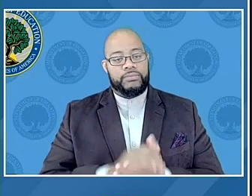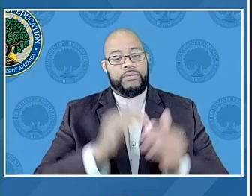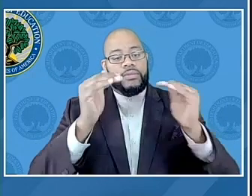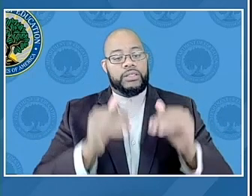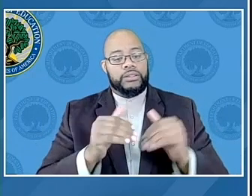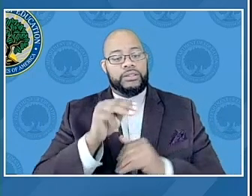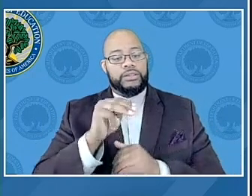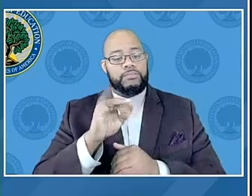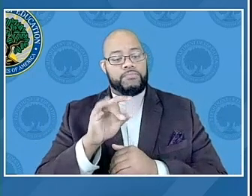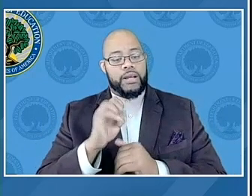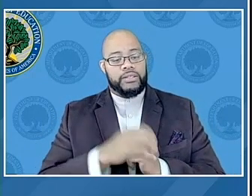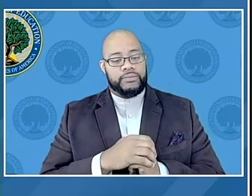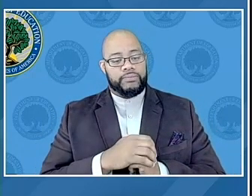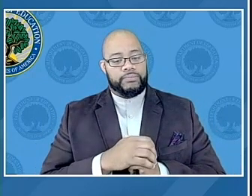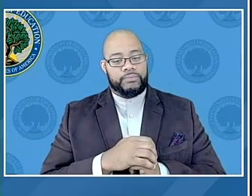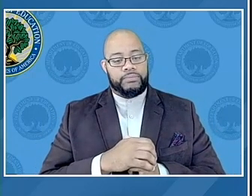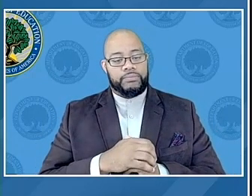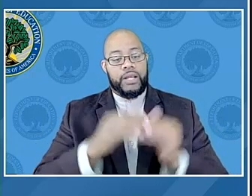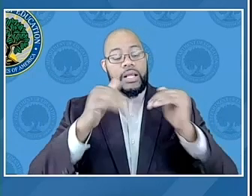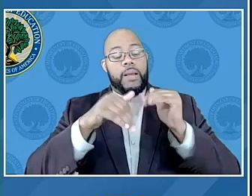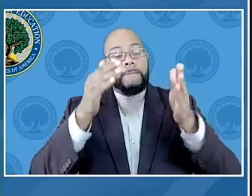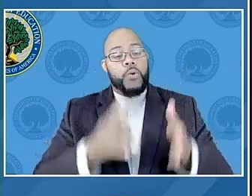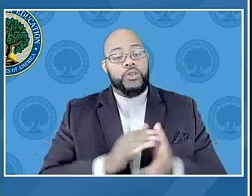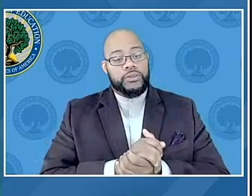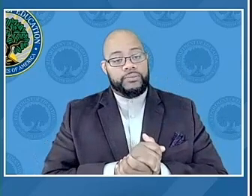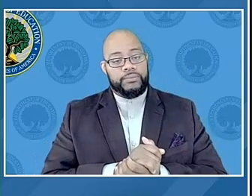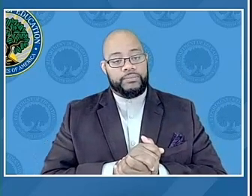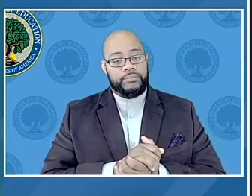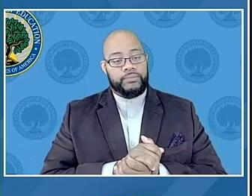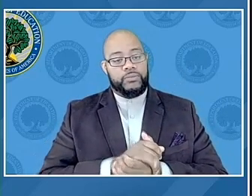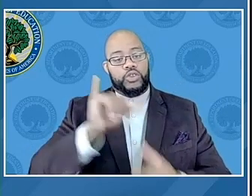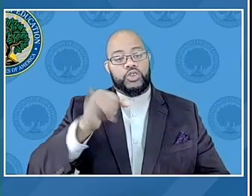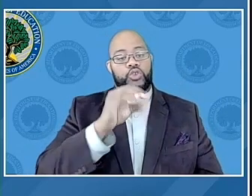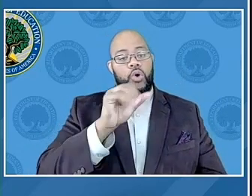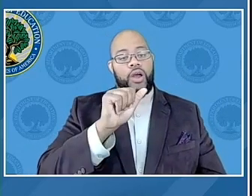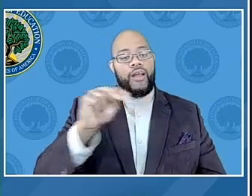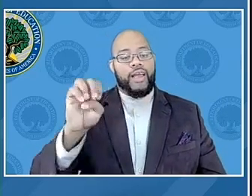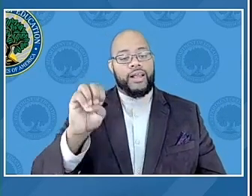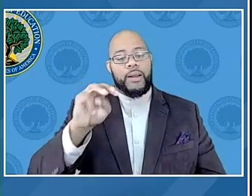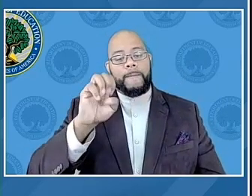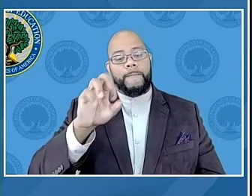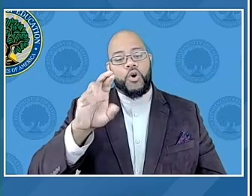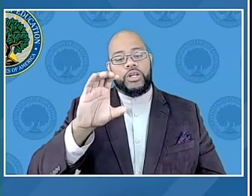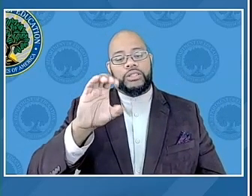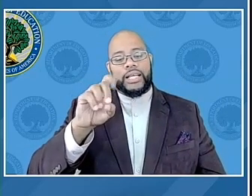Yes. The next person is Joanne Mercedes, representing herself.